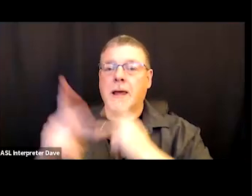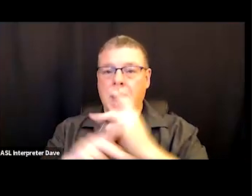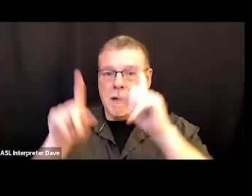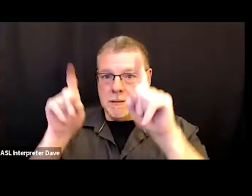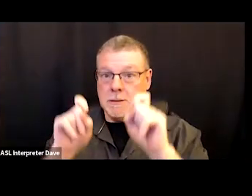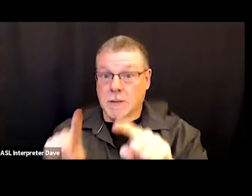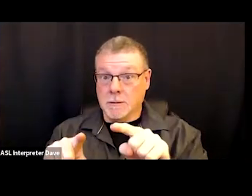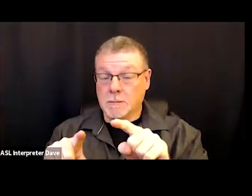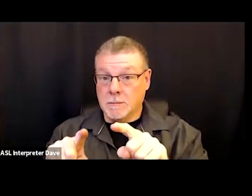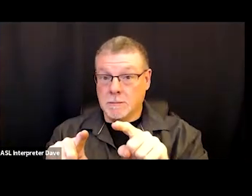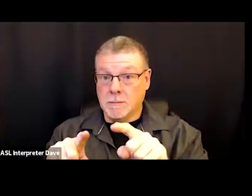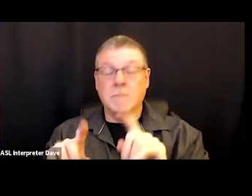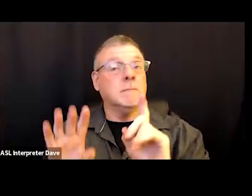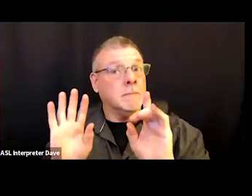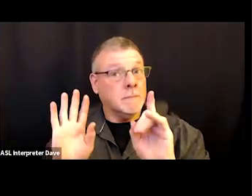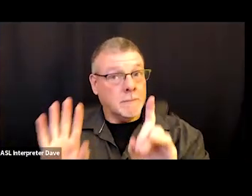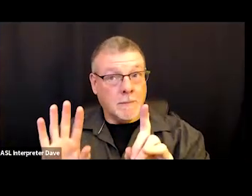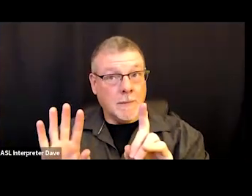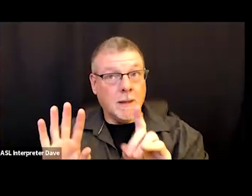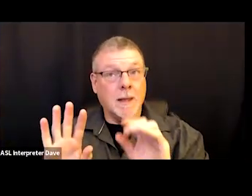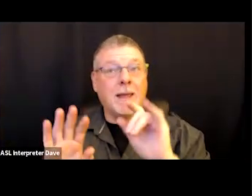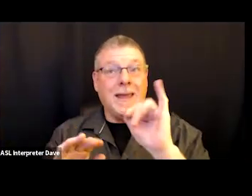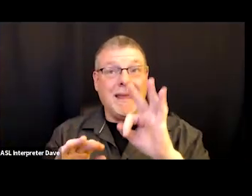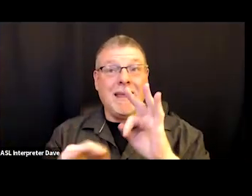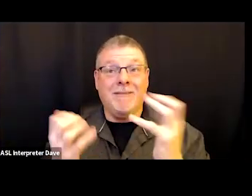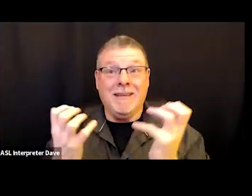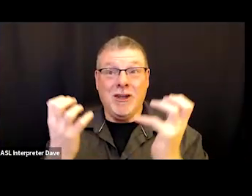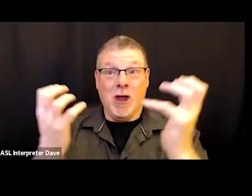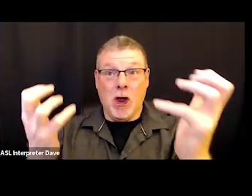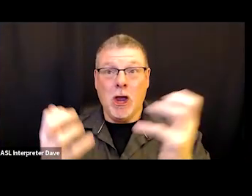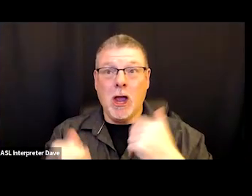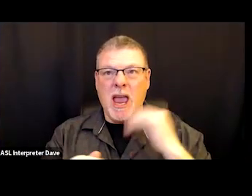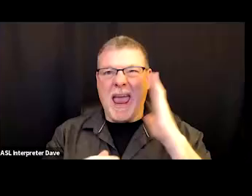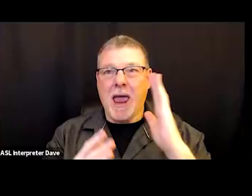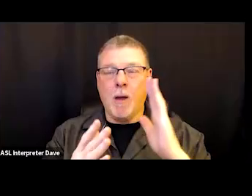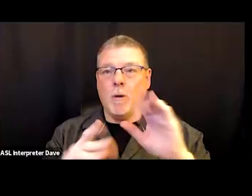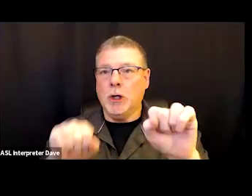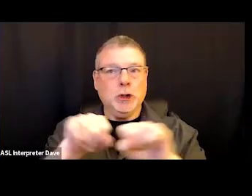Now, this is where, if this was a live audience, I would start getting shoes thrown at me